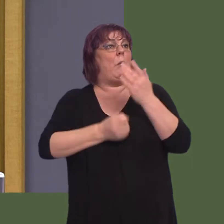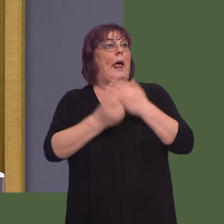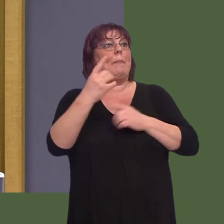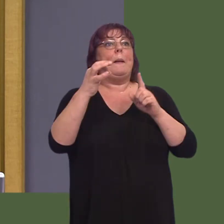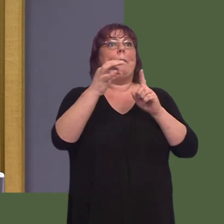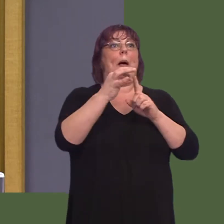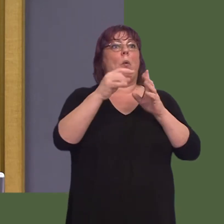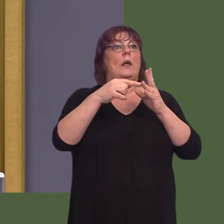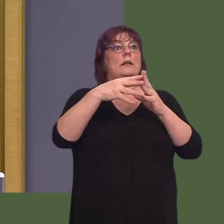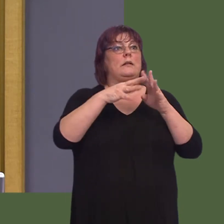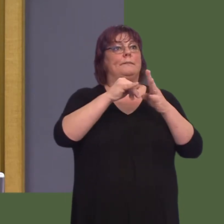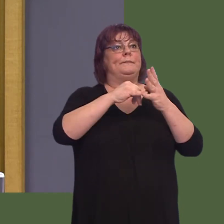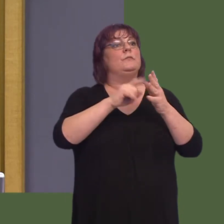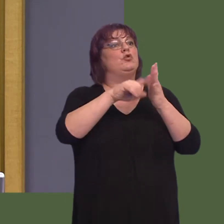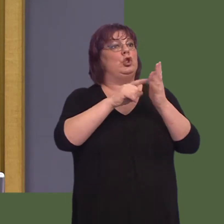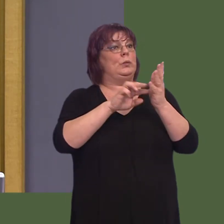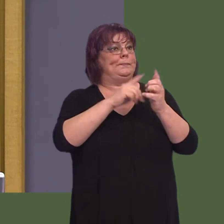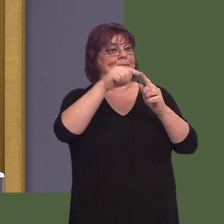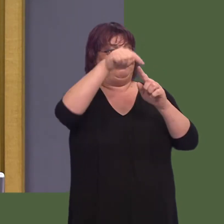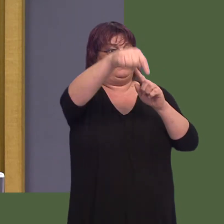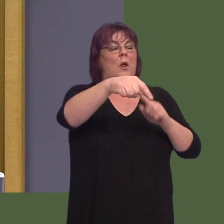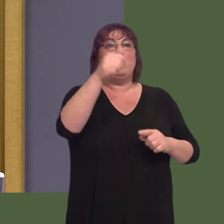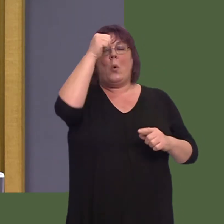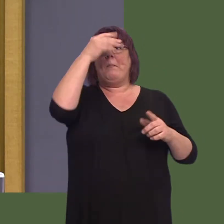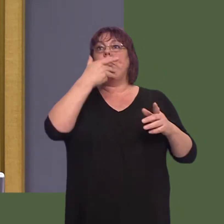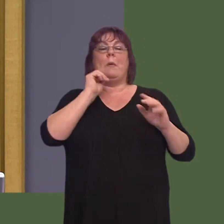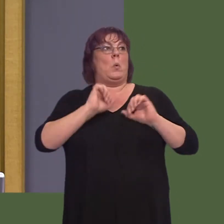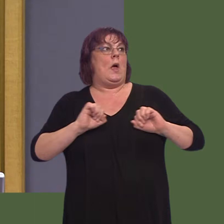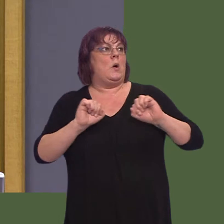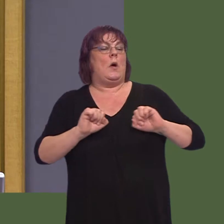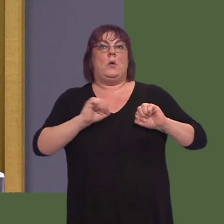We all know about the delays in people getting their money and I'm really, really concerned